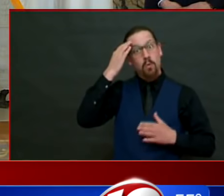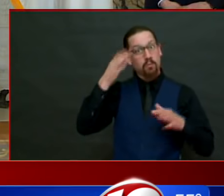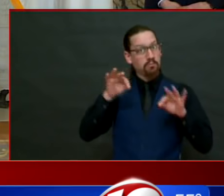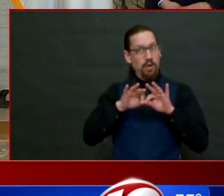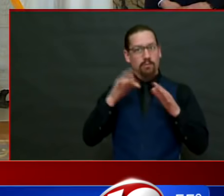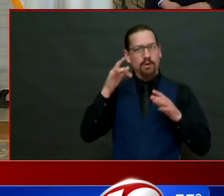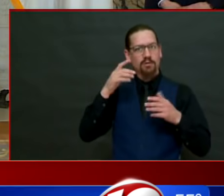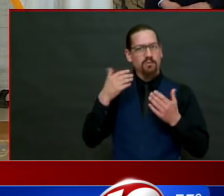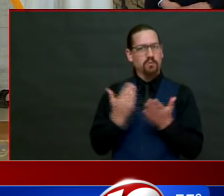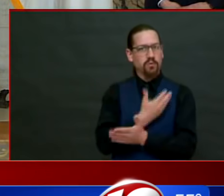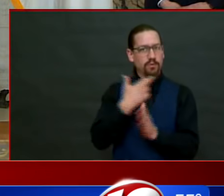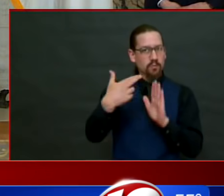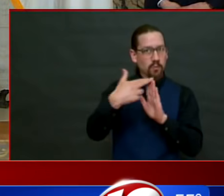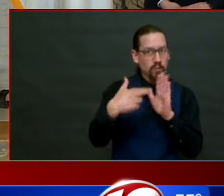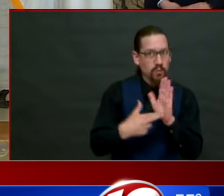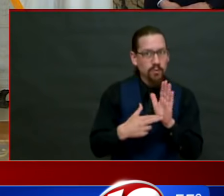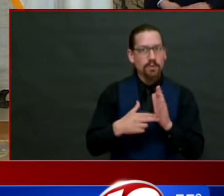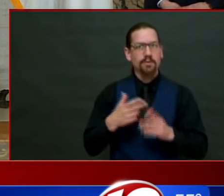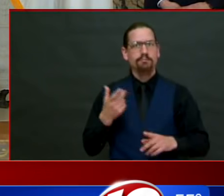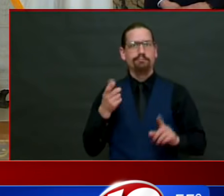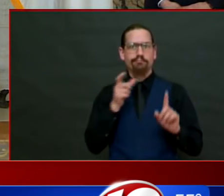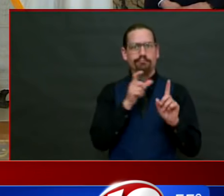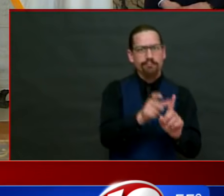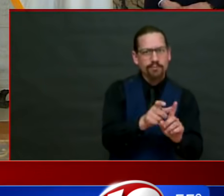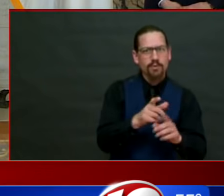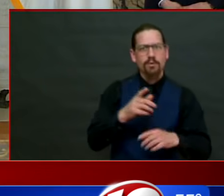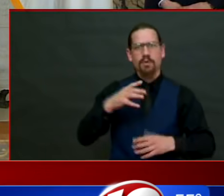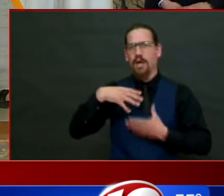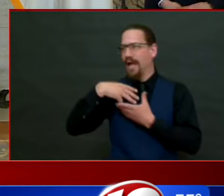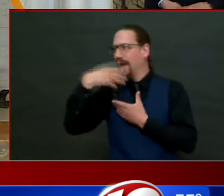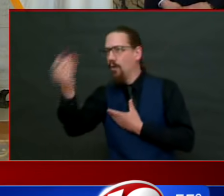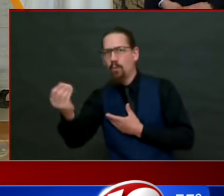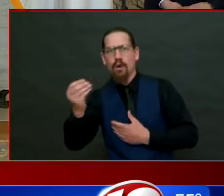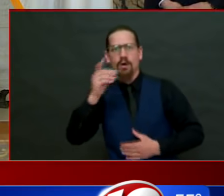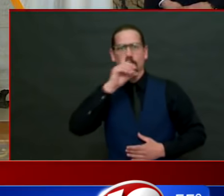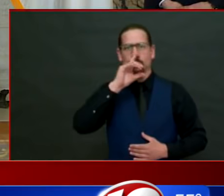LOOK LIKE IN THE MONTHS TO COME AS WE RELAX SOME OF THE